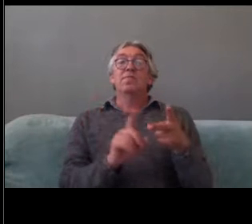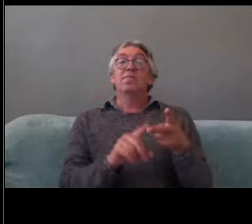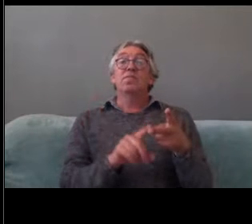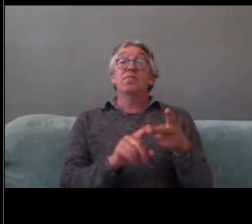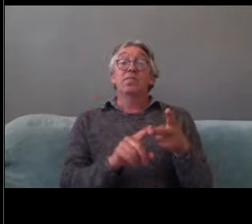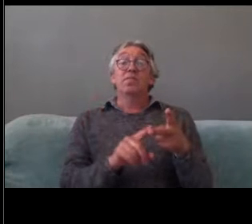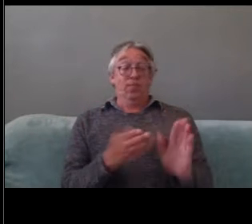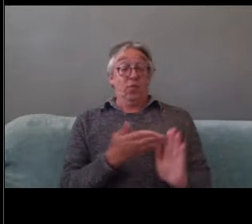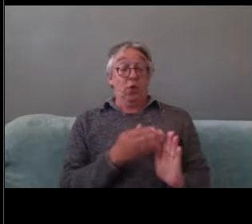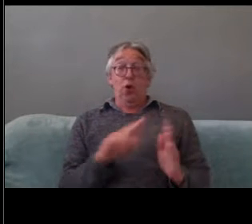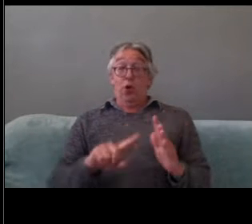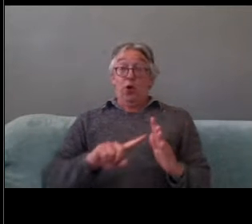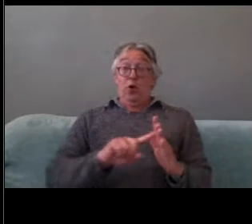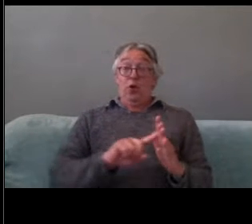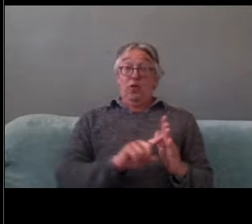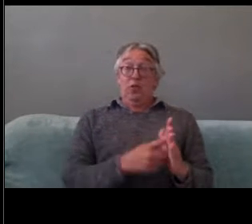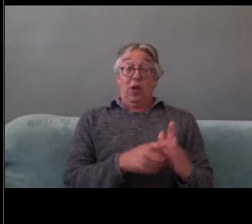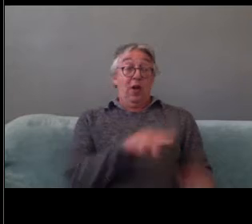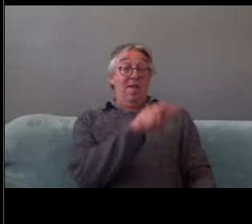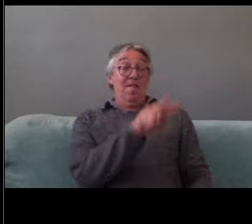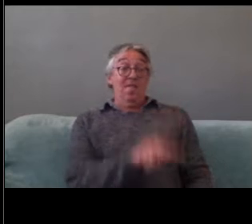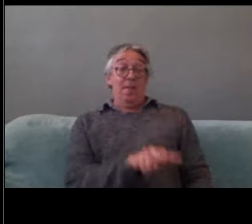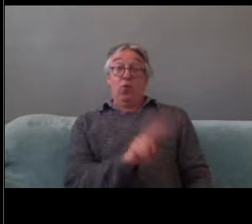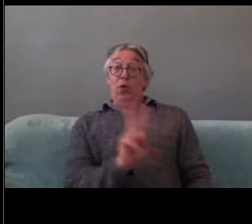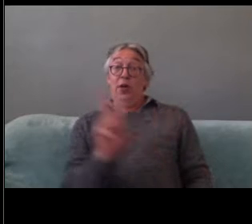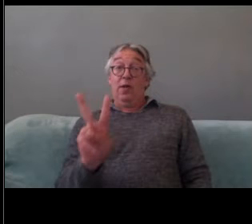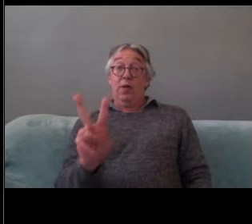as you see on the slide, so it means that, actually,